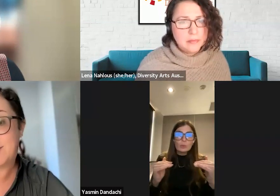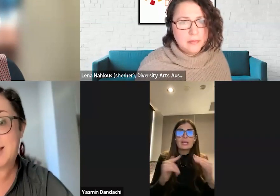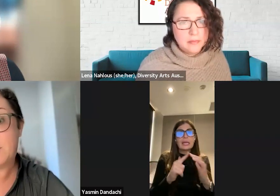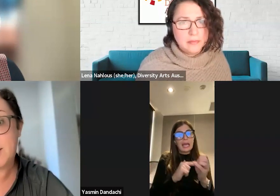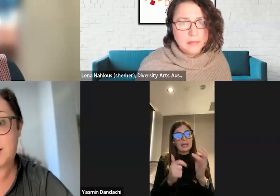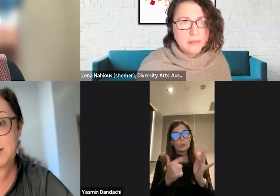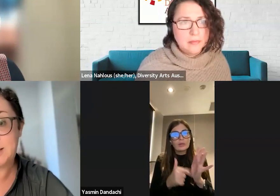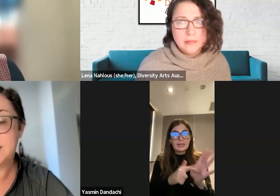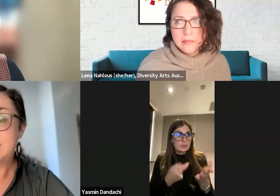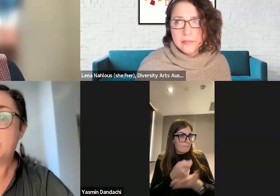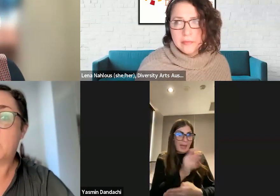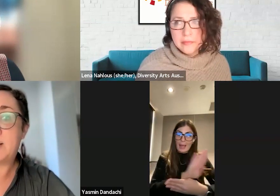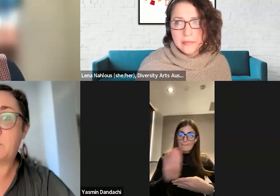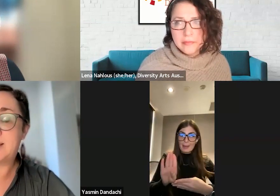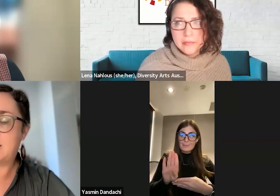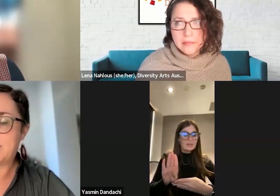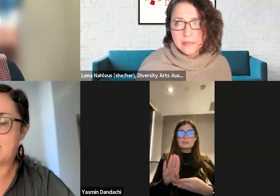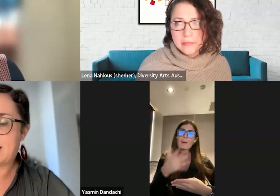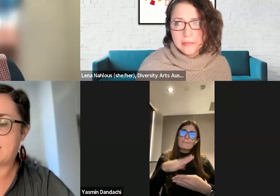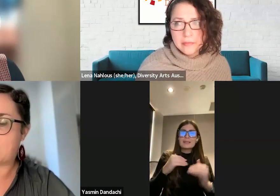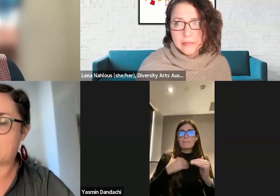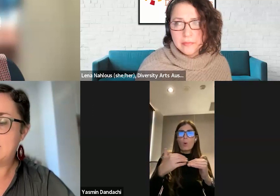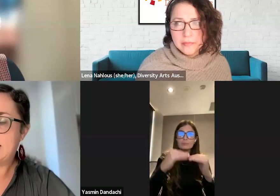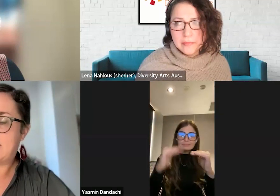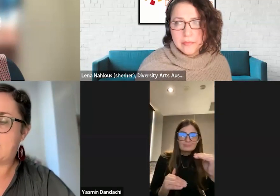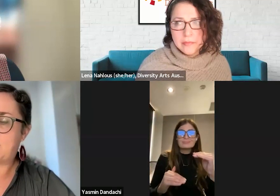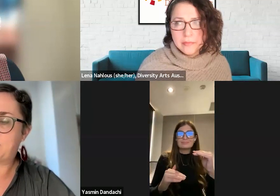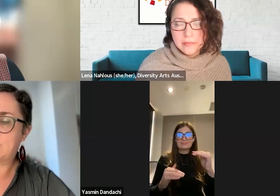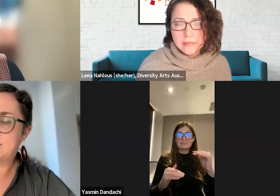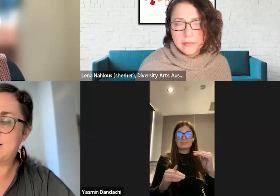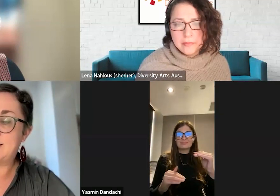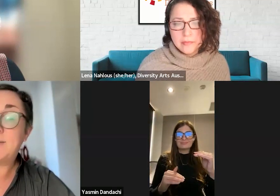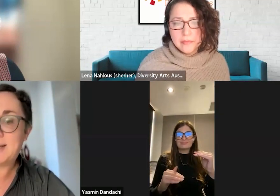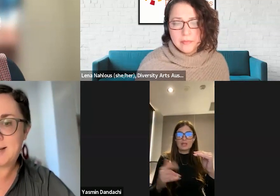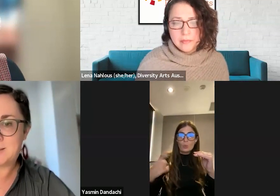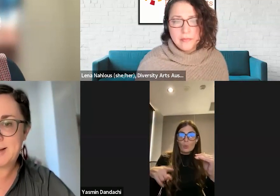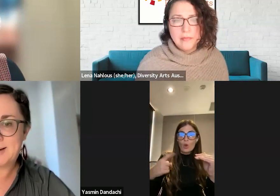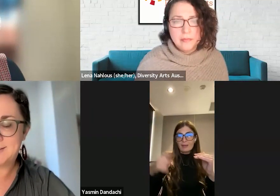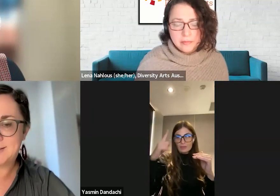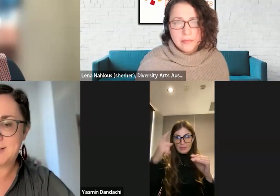inequities when we think about how significantly underpaid our sector